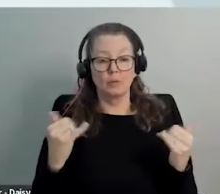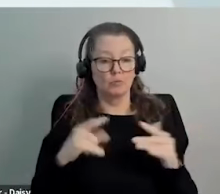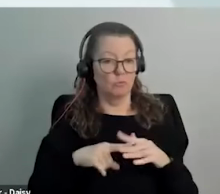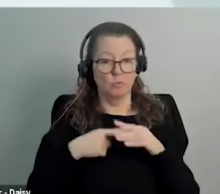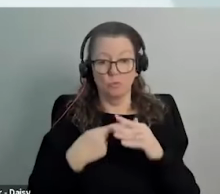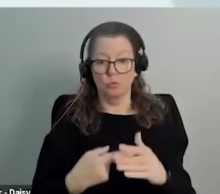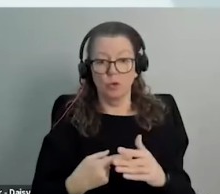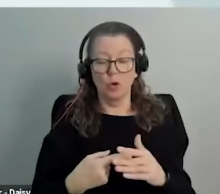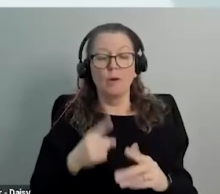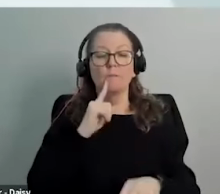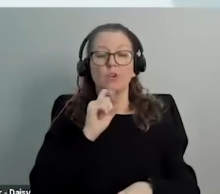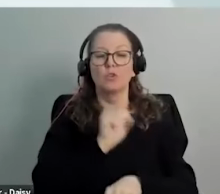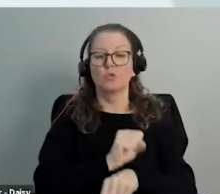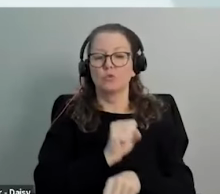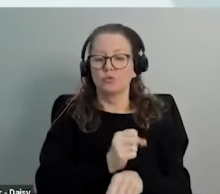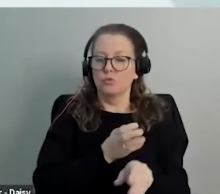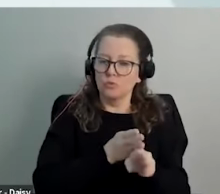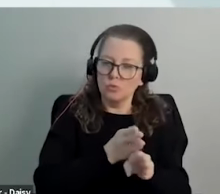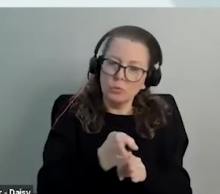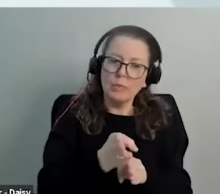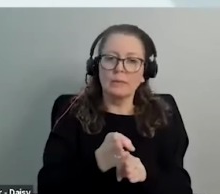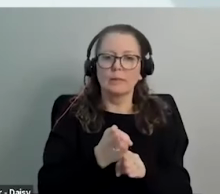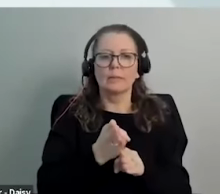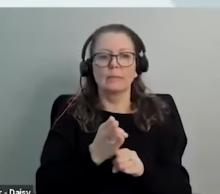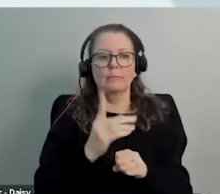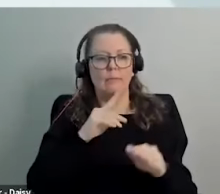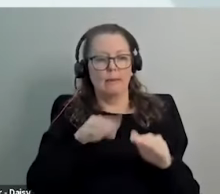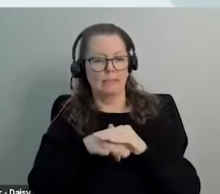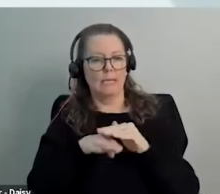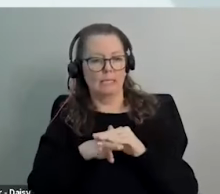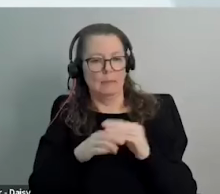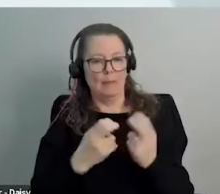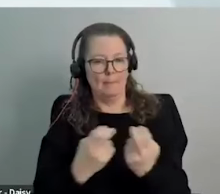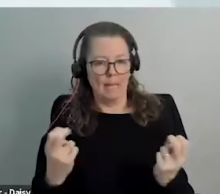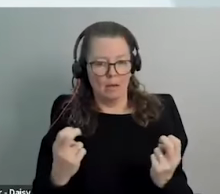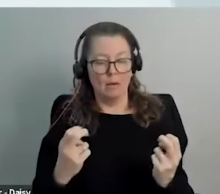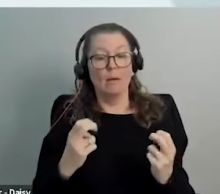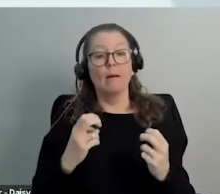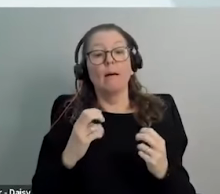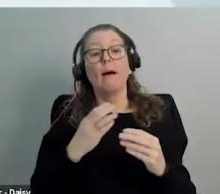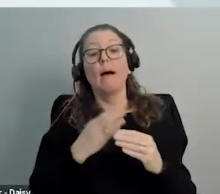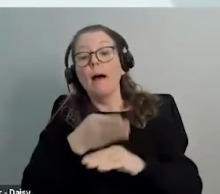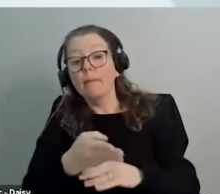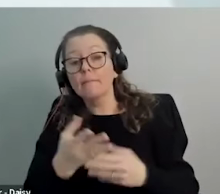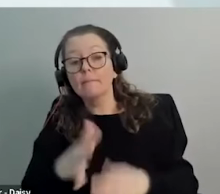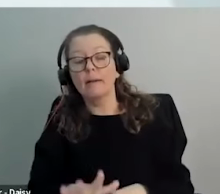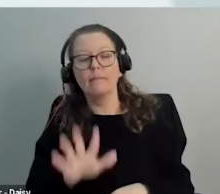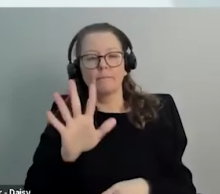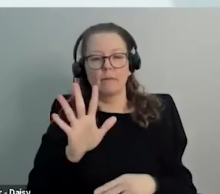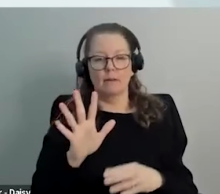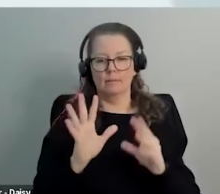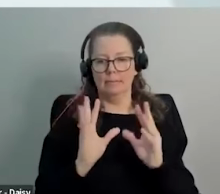with the careers and accessibility panel, and then we have five more sessions to round out the day.